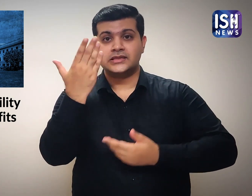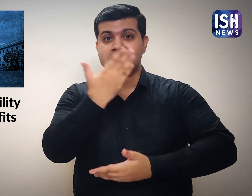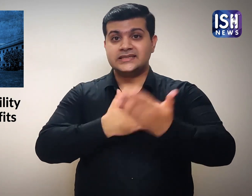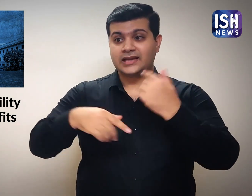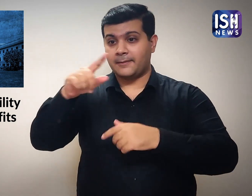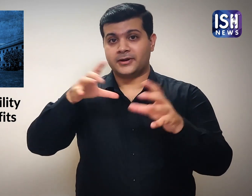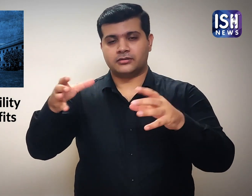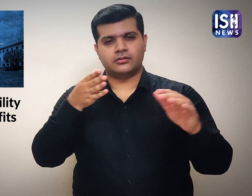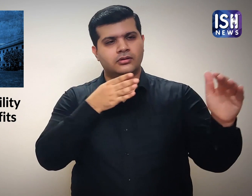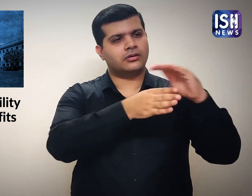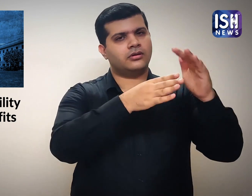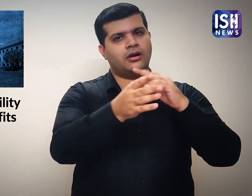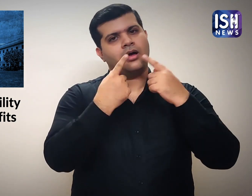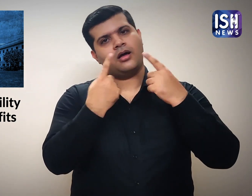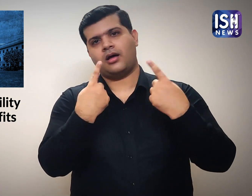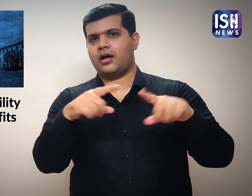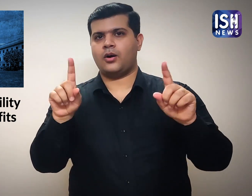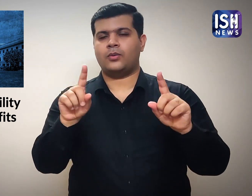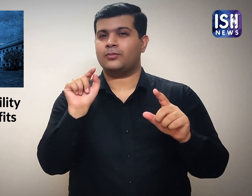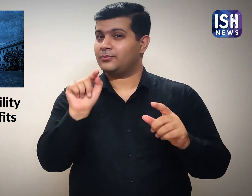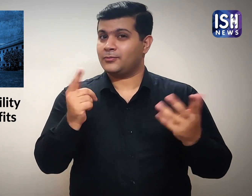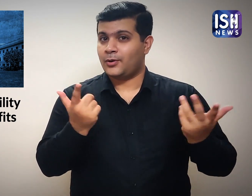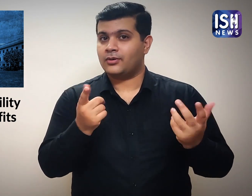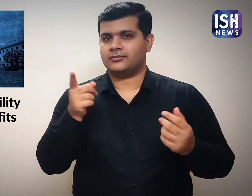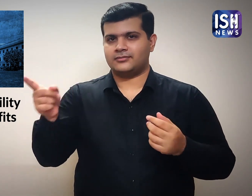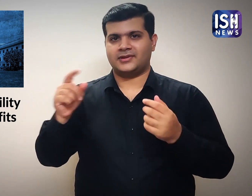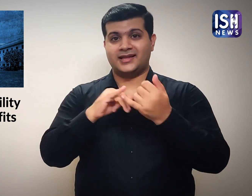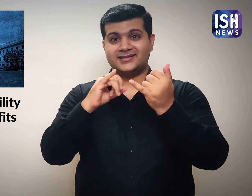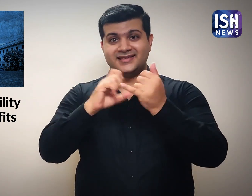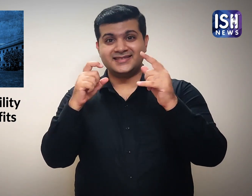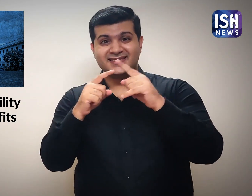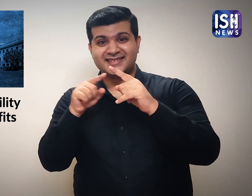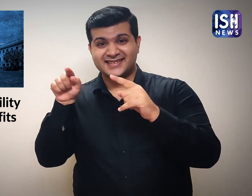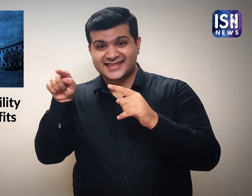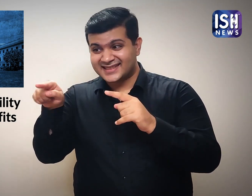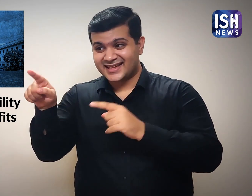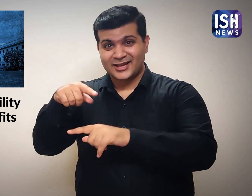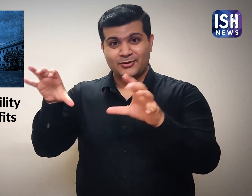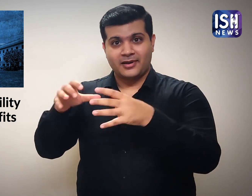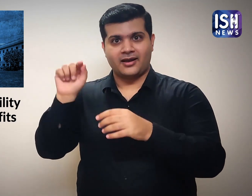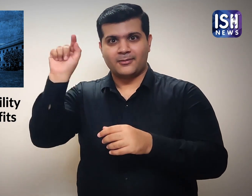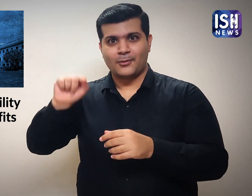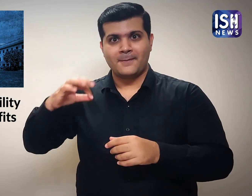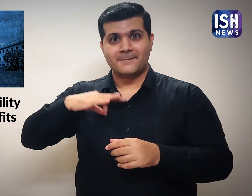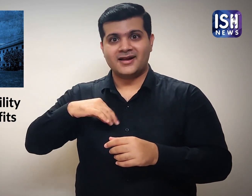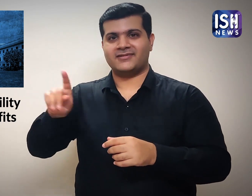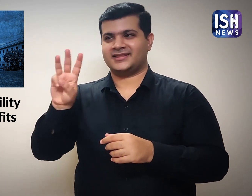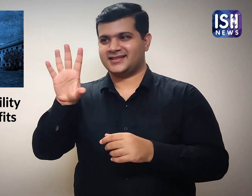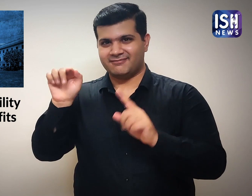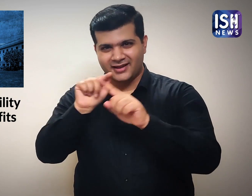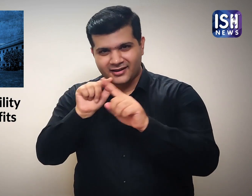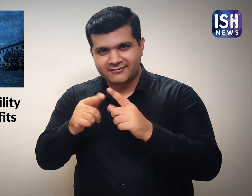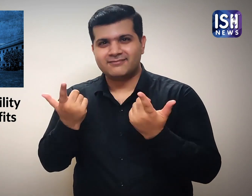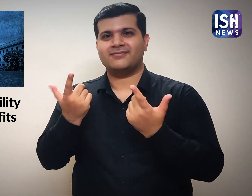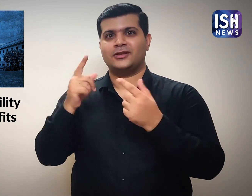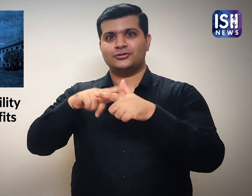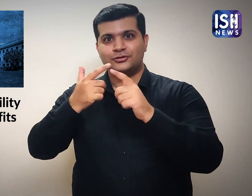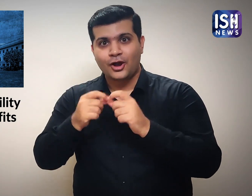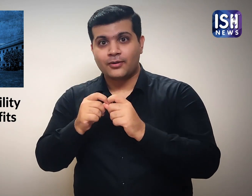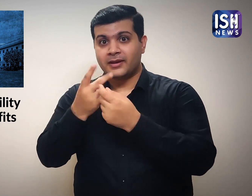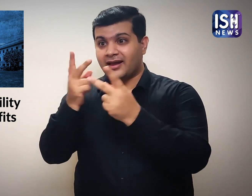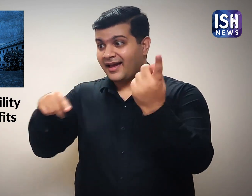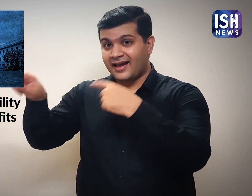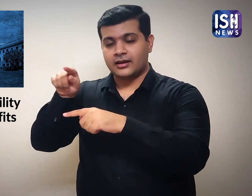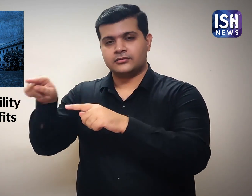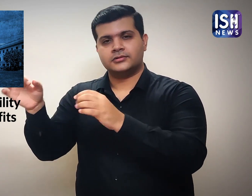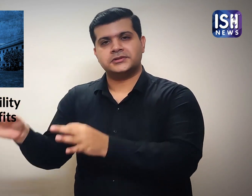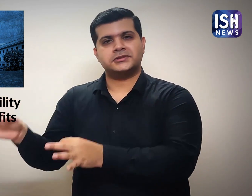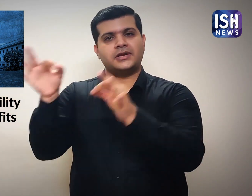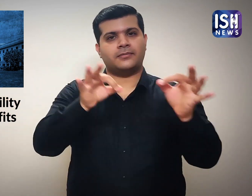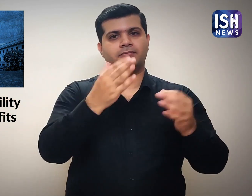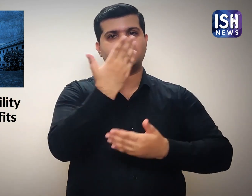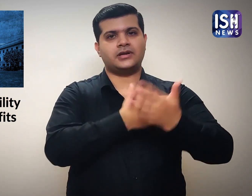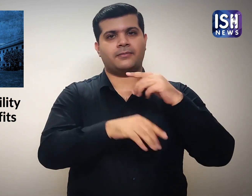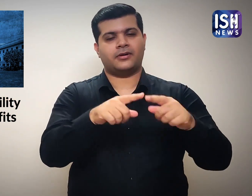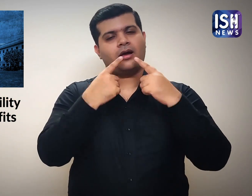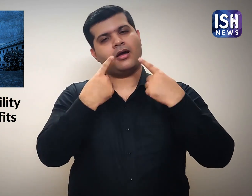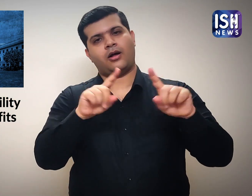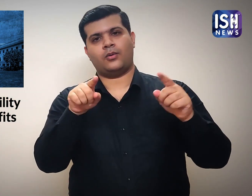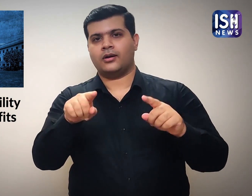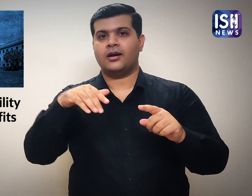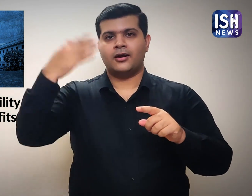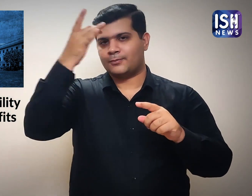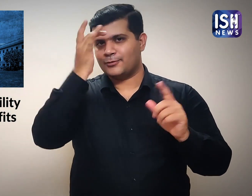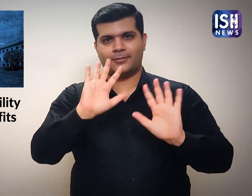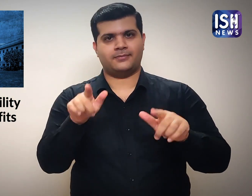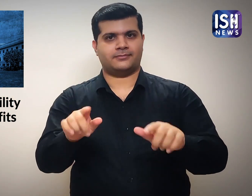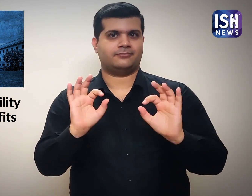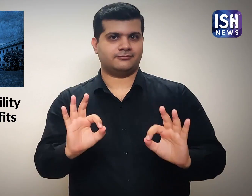will have to allow the same relaxations to them as to SC / ST candidates.”